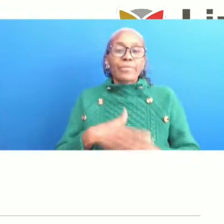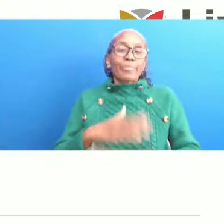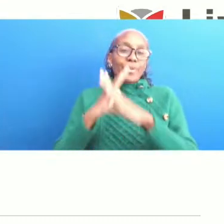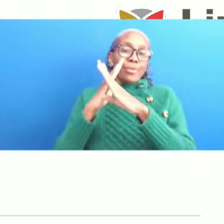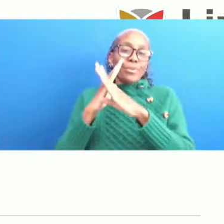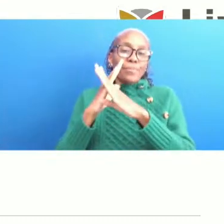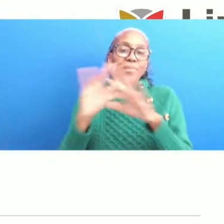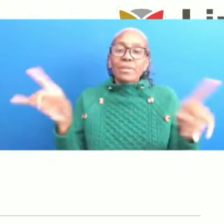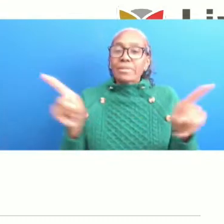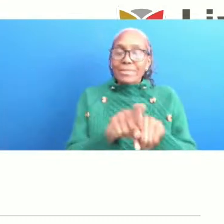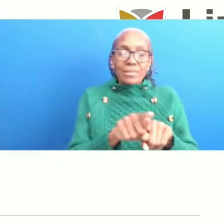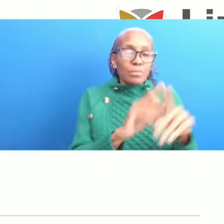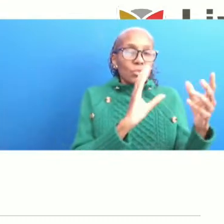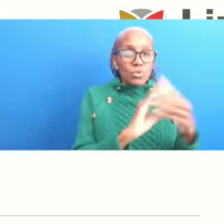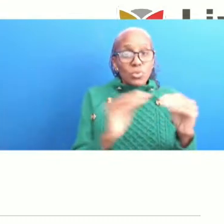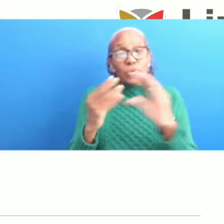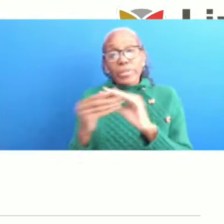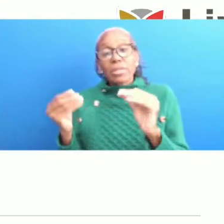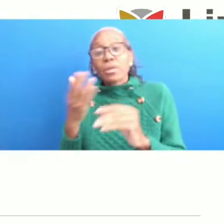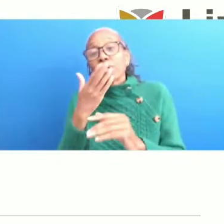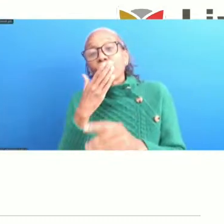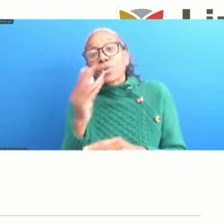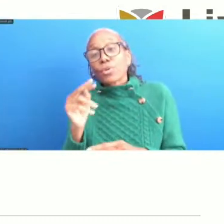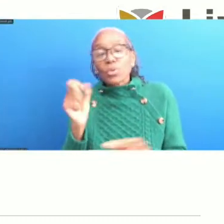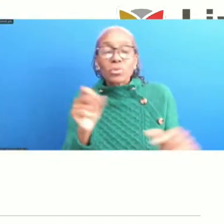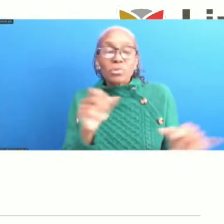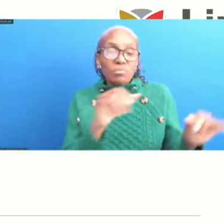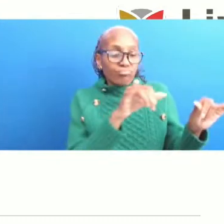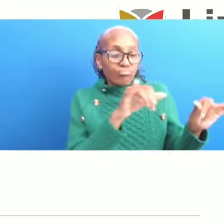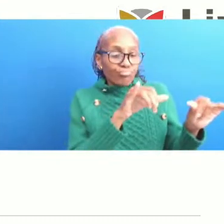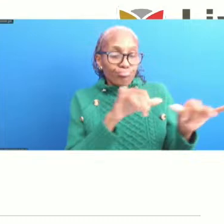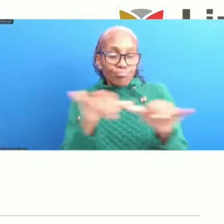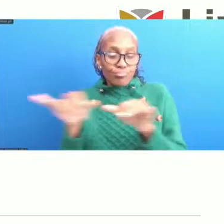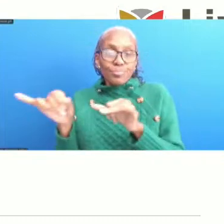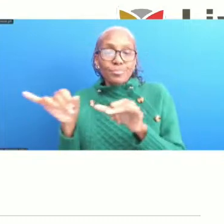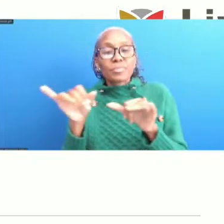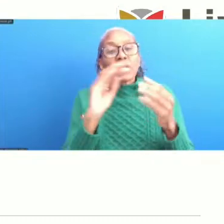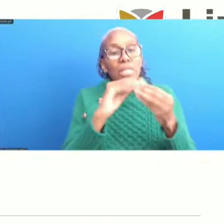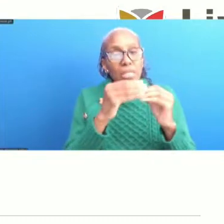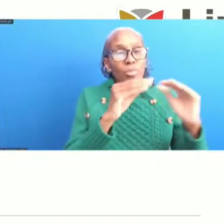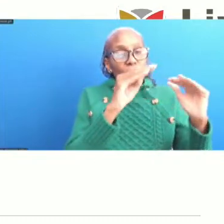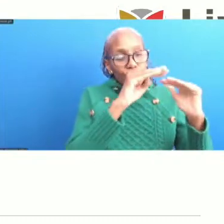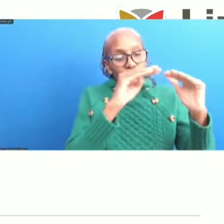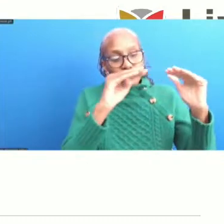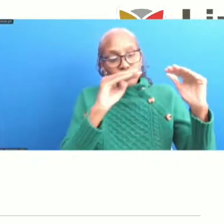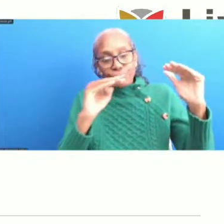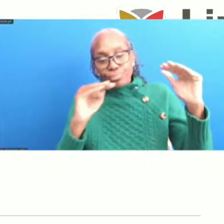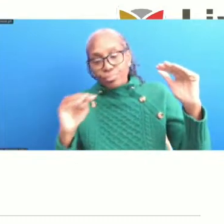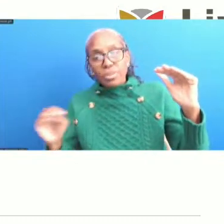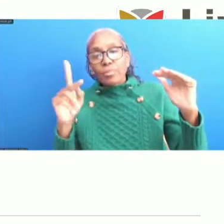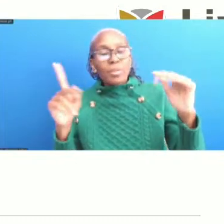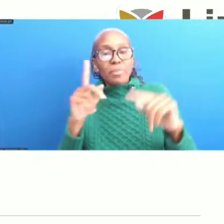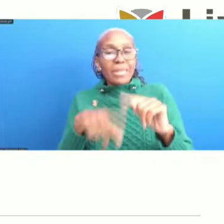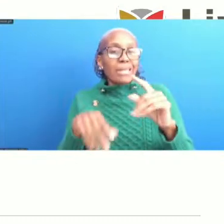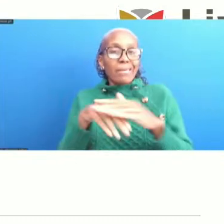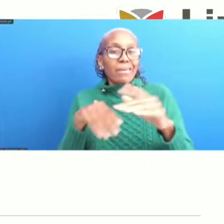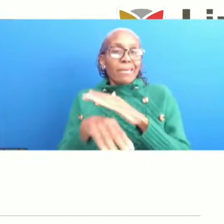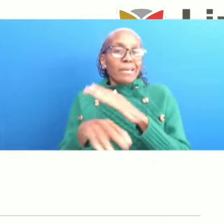AFFORD IT WHERE COST IS A BARRIER. AND SO AS A AGAIN SIMILAR STORY